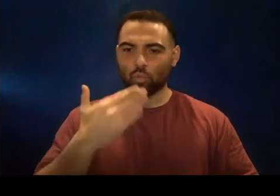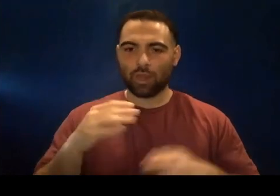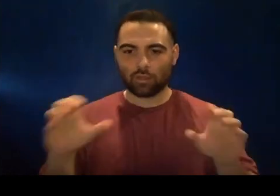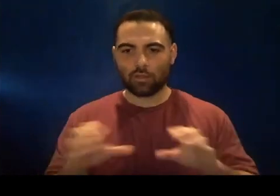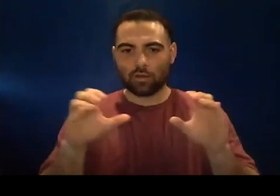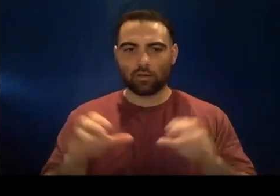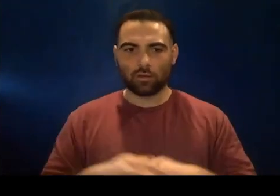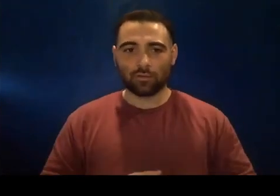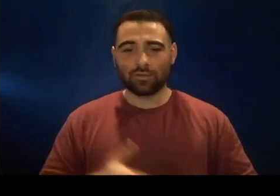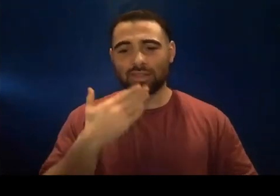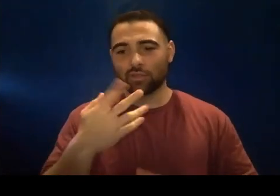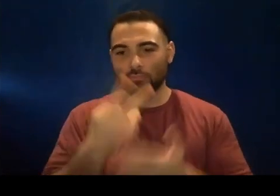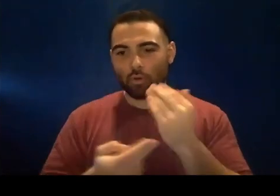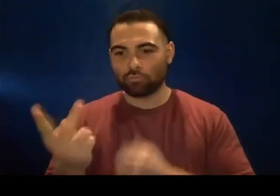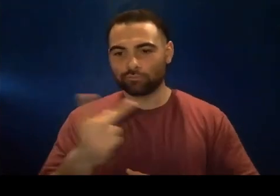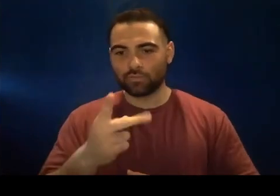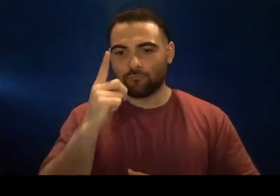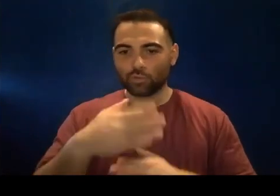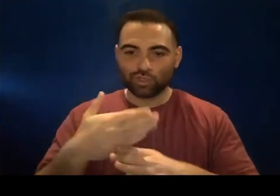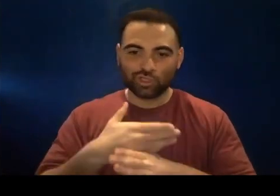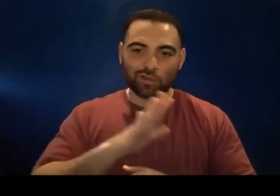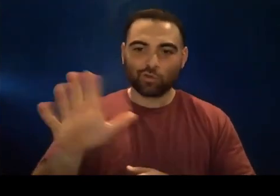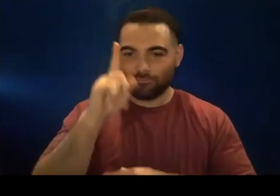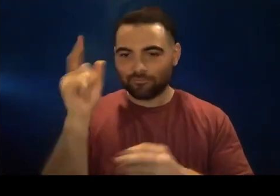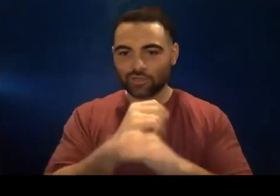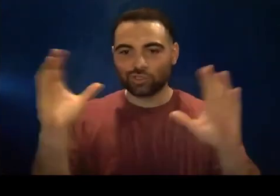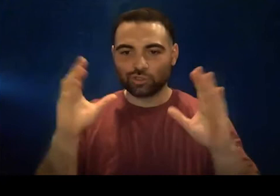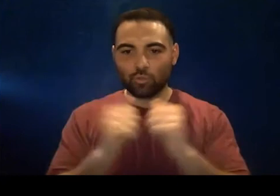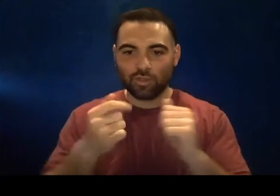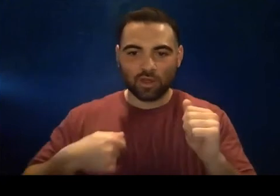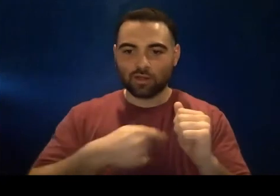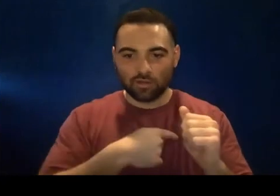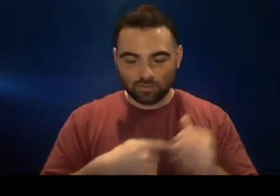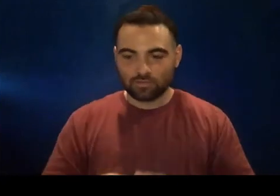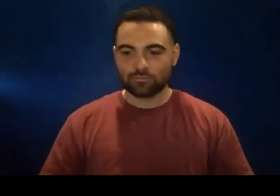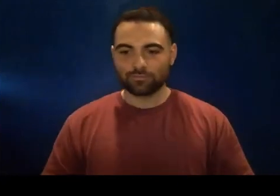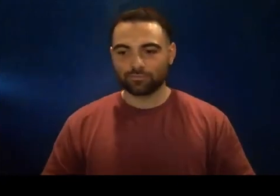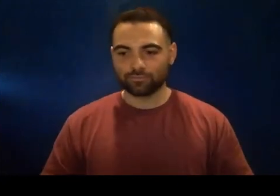So thank you both for sharing your vision with us and really your...